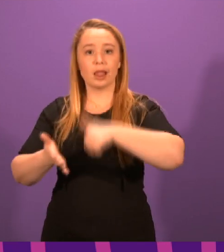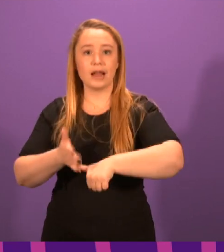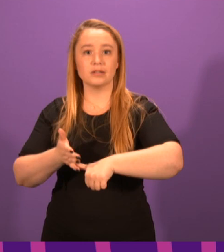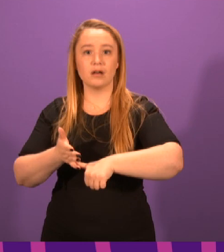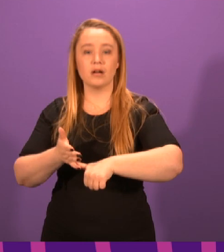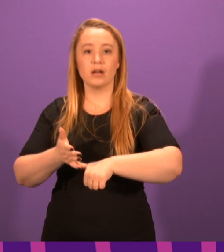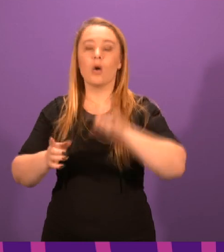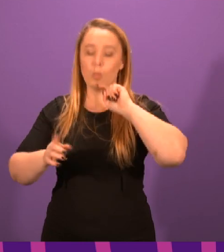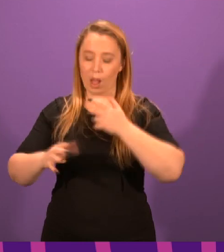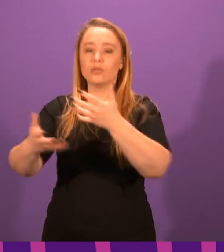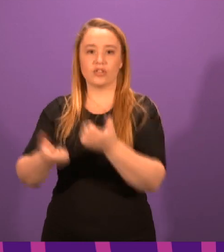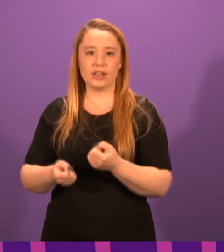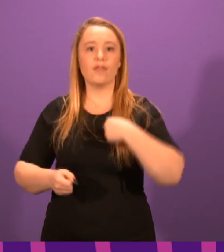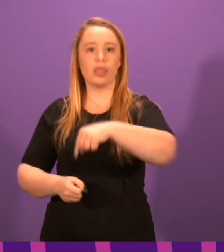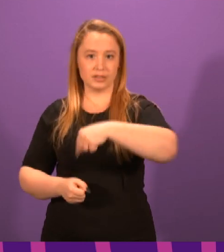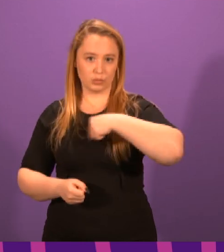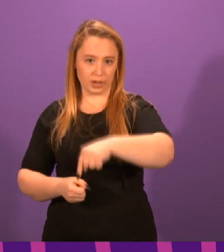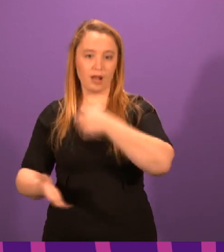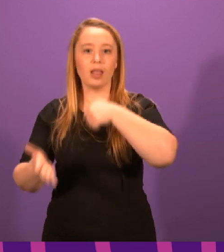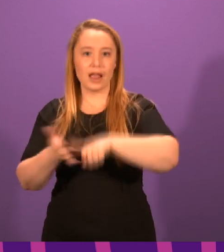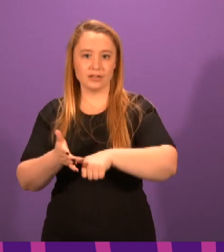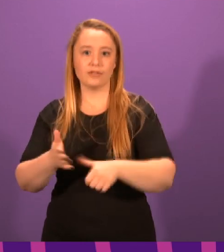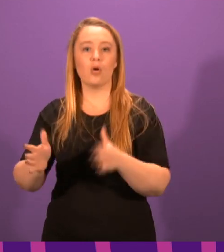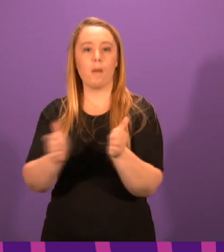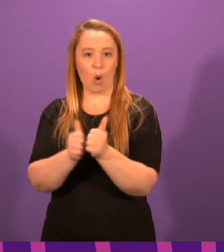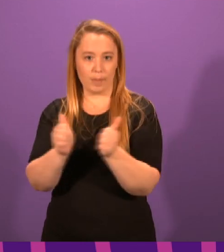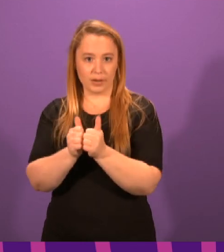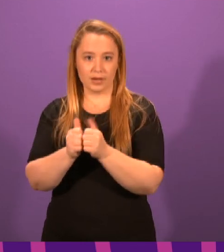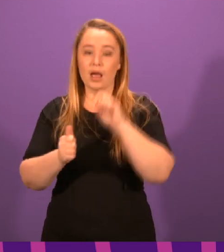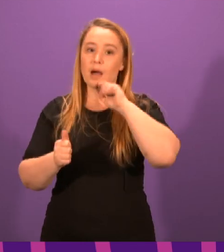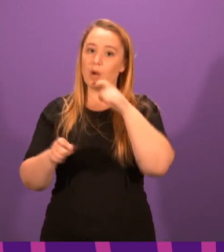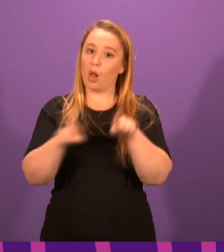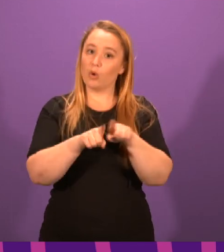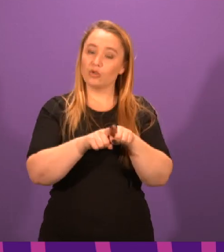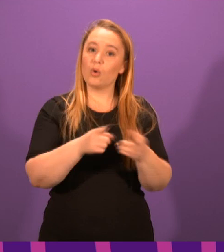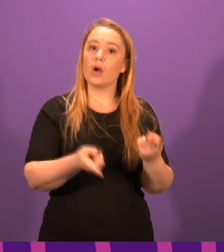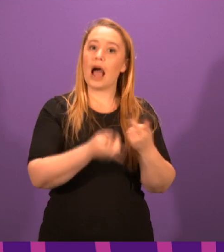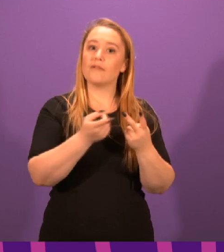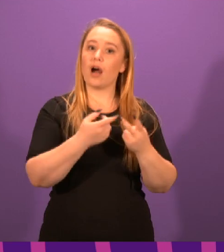so far will receive one this week, and that it will run parallel programs, make every effort